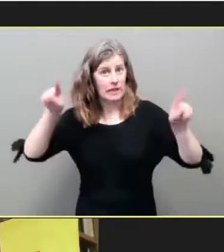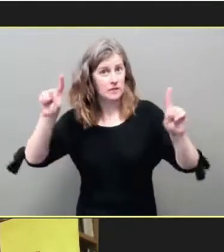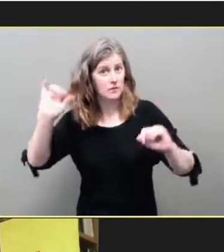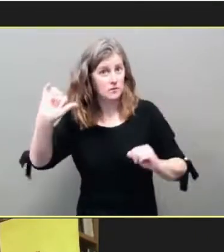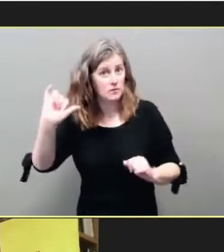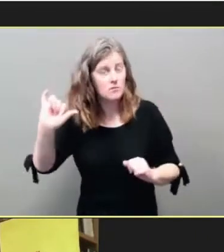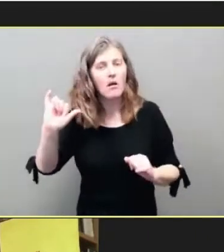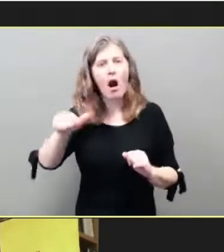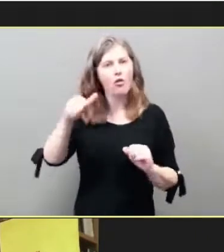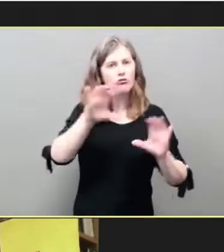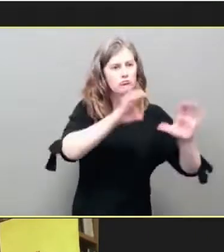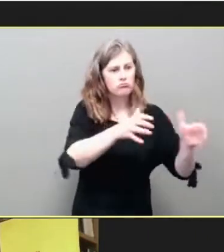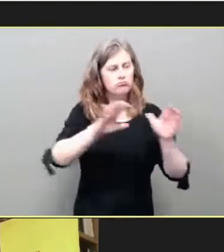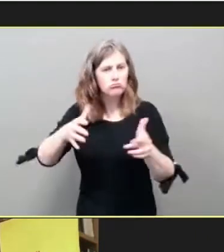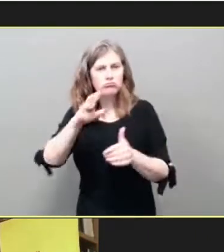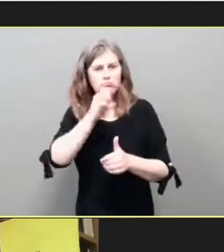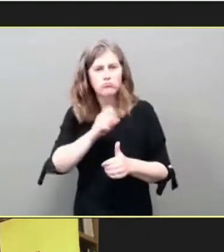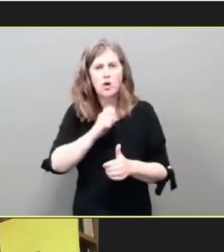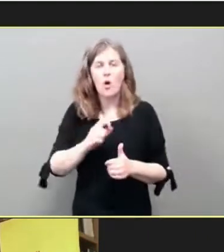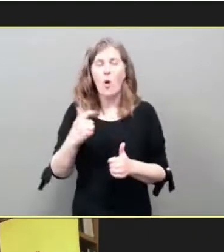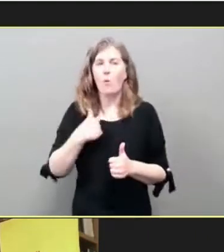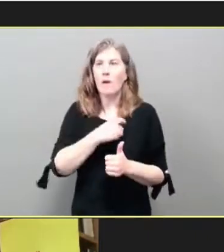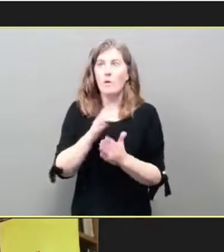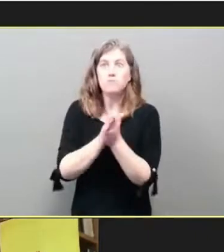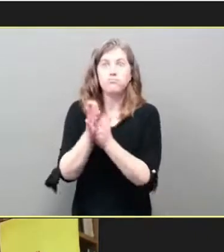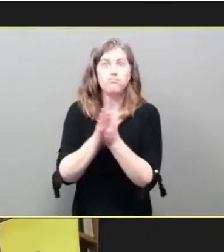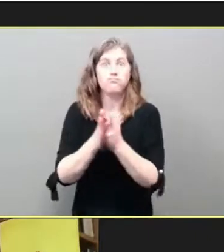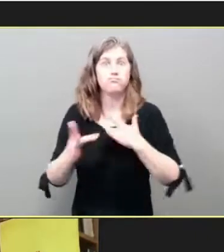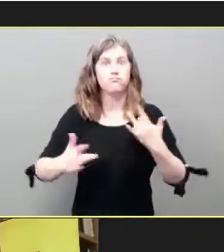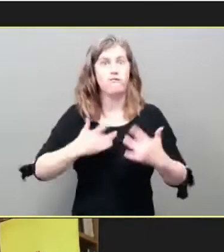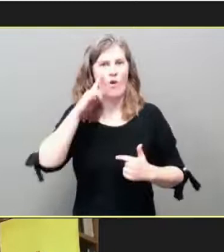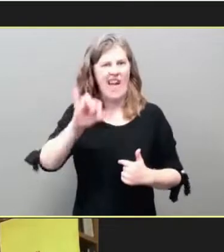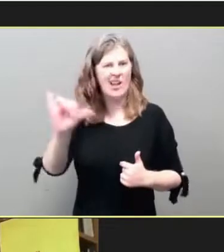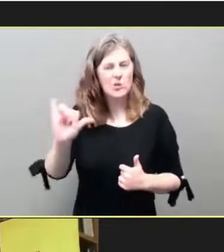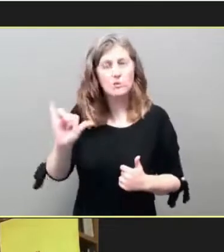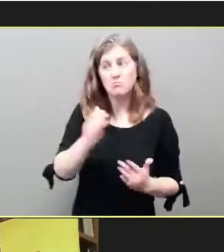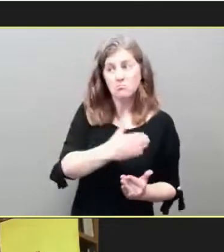groups. We'd be wildly enthusiastic about that as well. Tracy. No, I